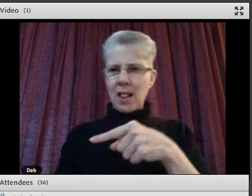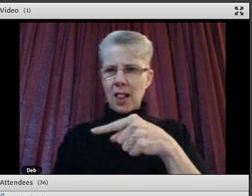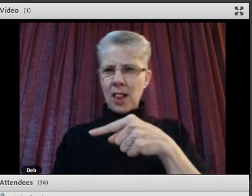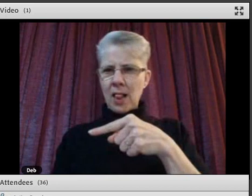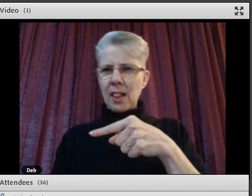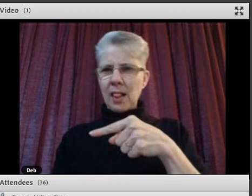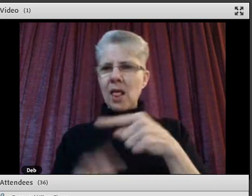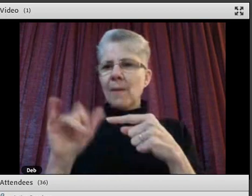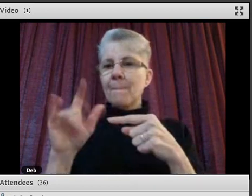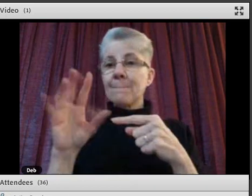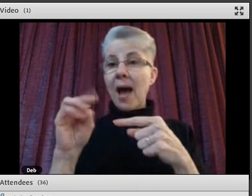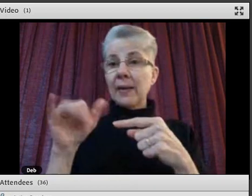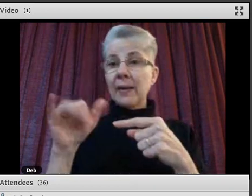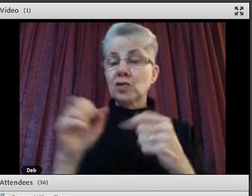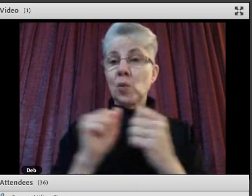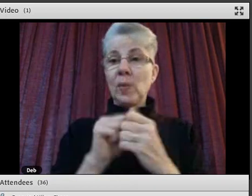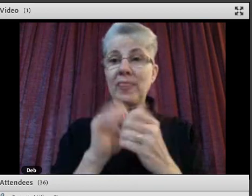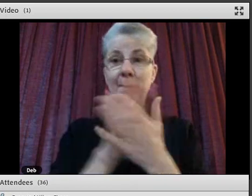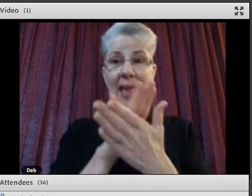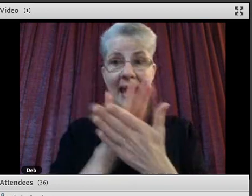with those little slits of paper,